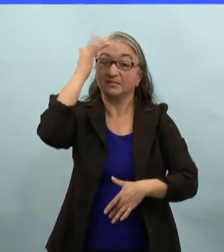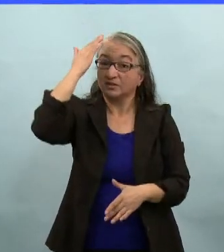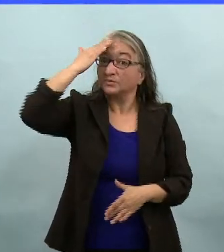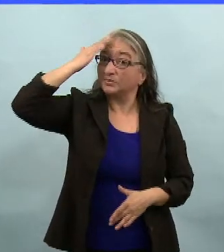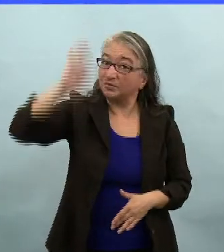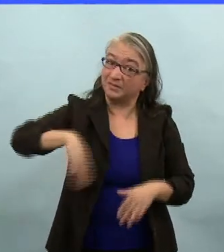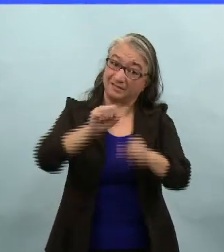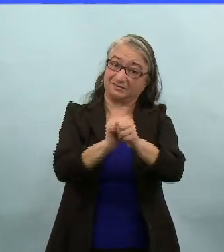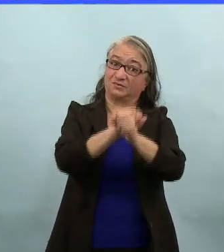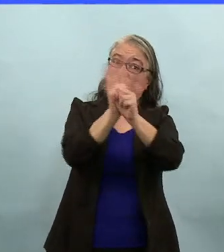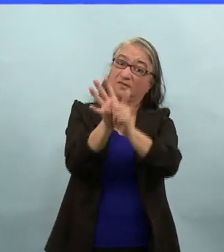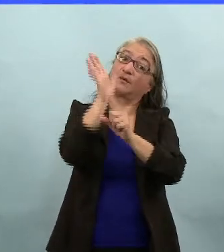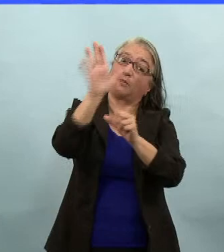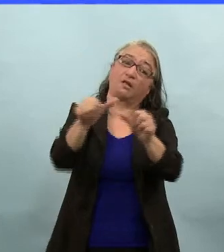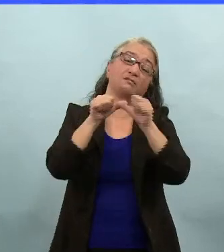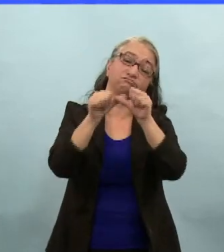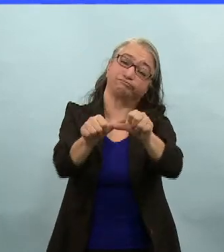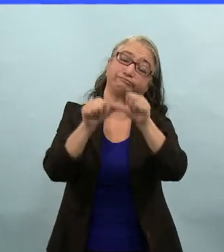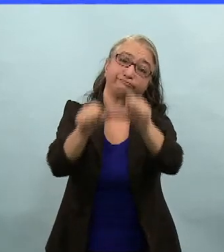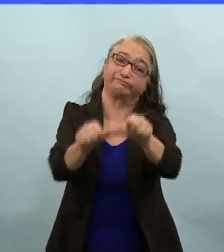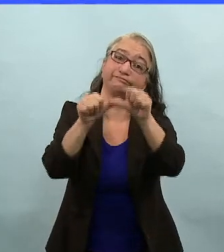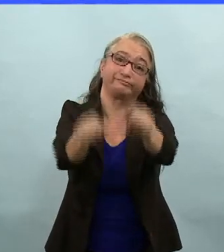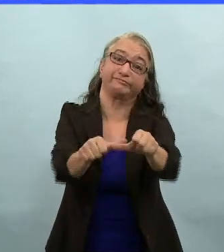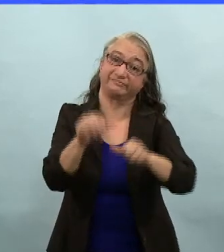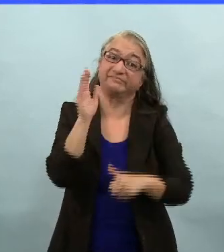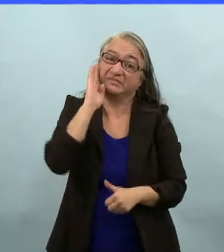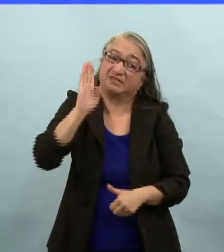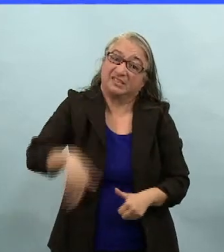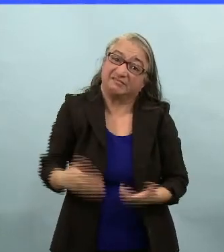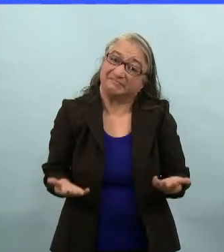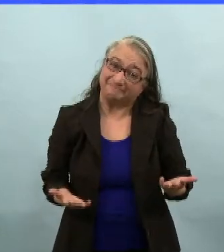the committee also recommended that most children who are immunocompromised